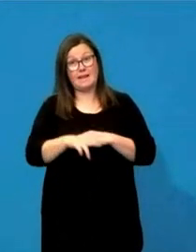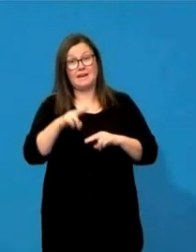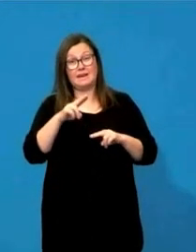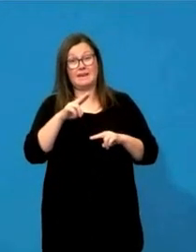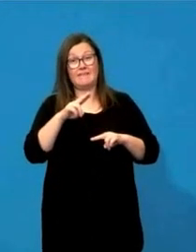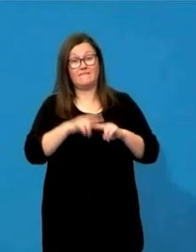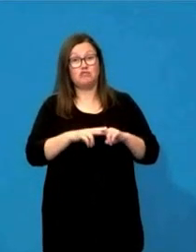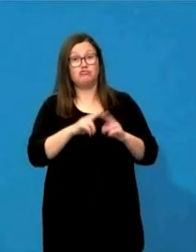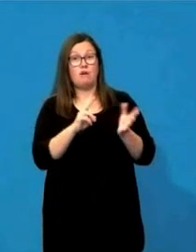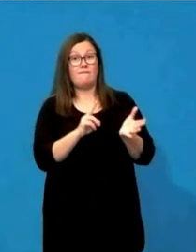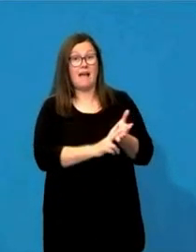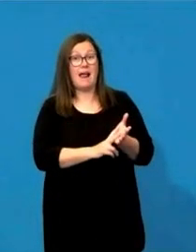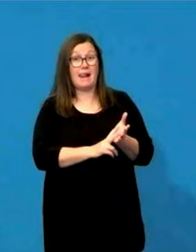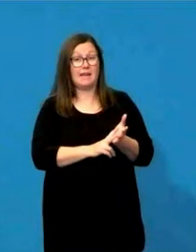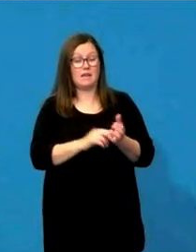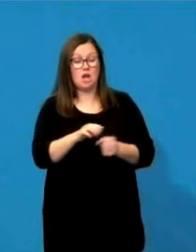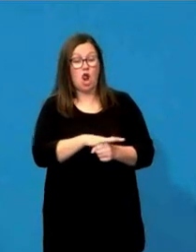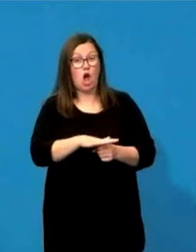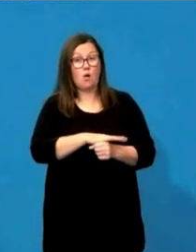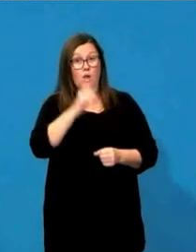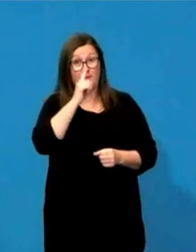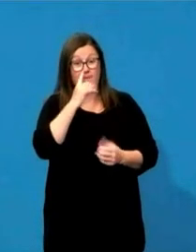solutions? TOPSY JACKAMARRA: I think so.